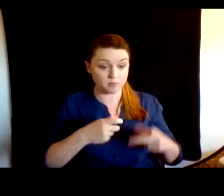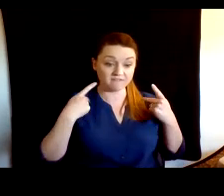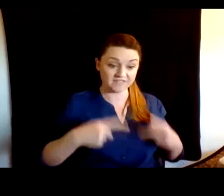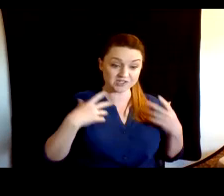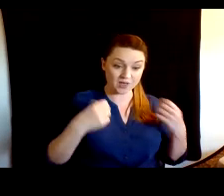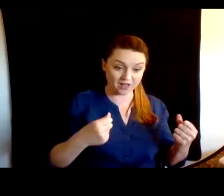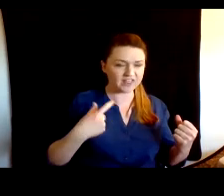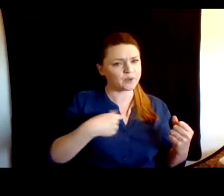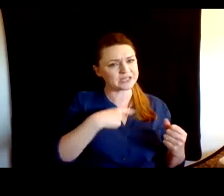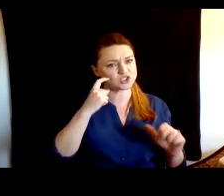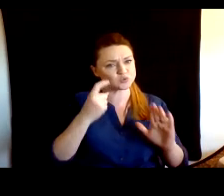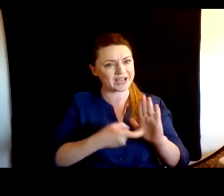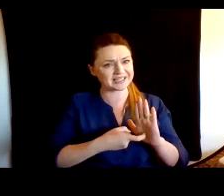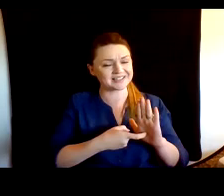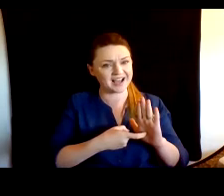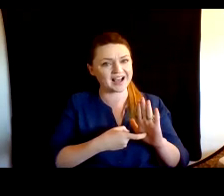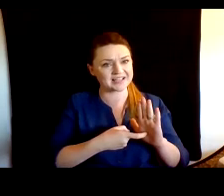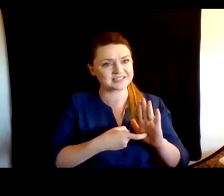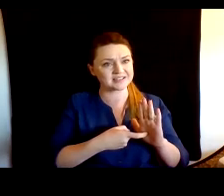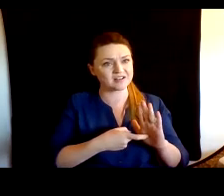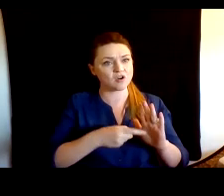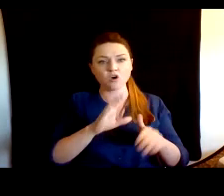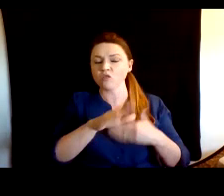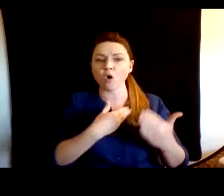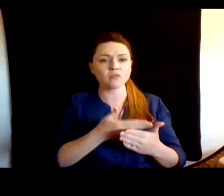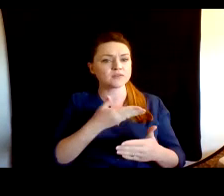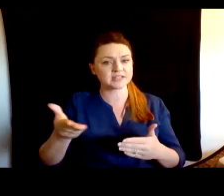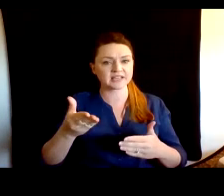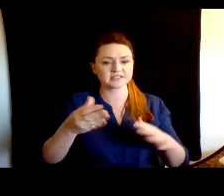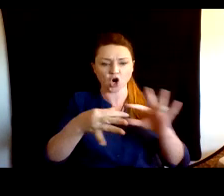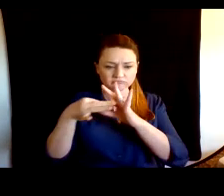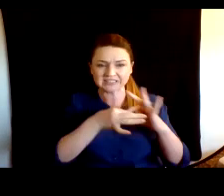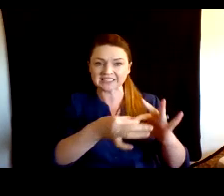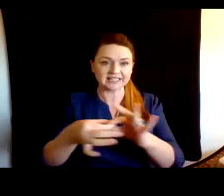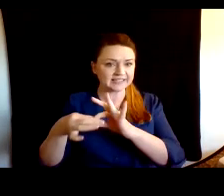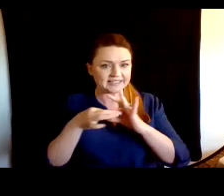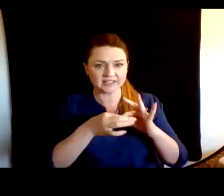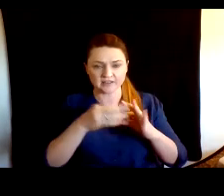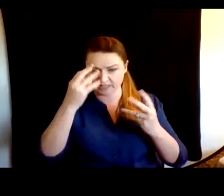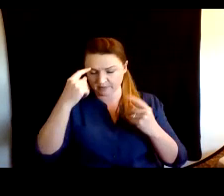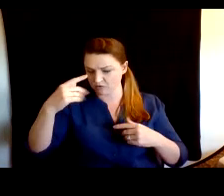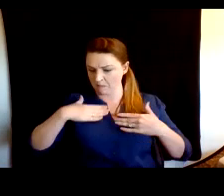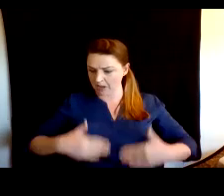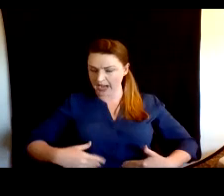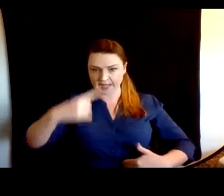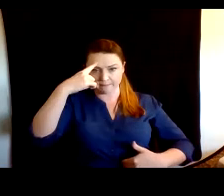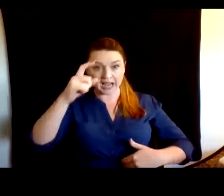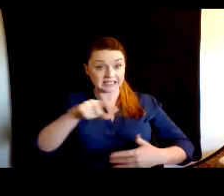And we need to recognize that all of those things are intertwined when we think about our body-mind needs. So that's on an individual level.